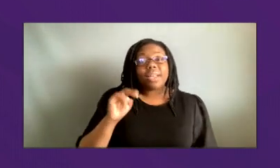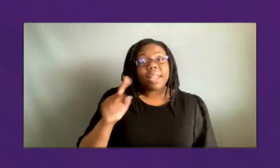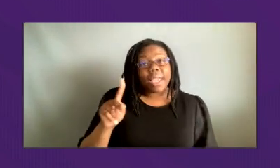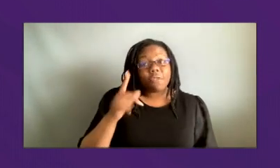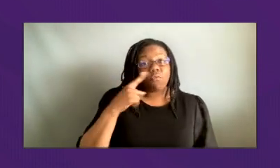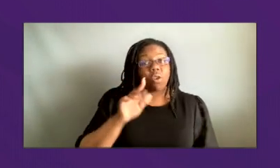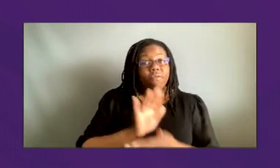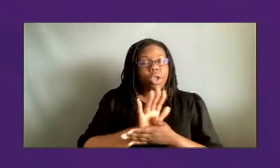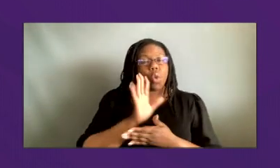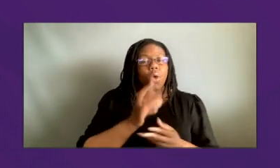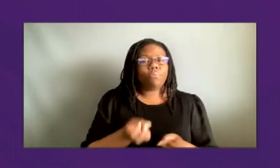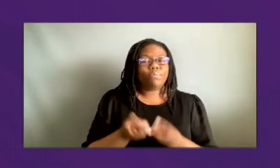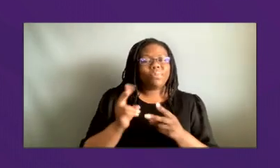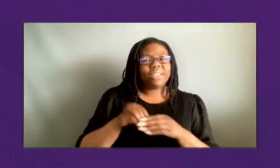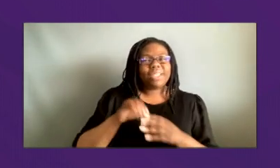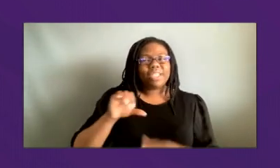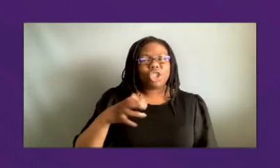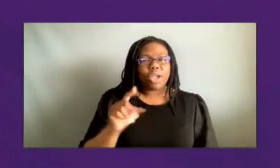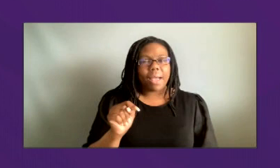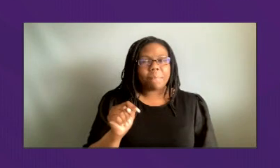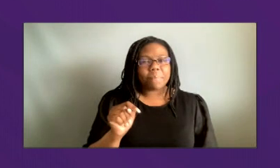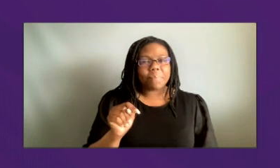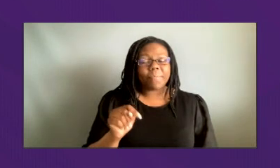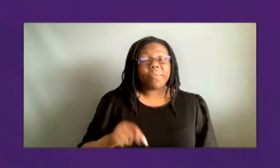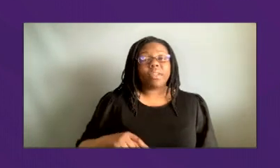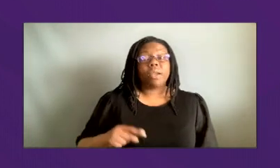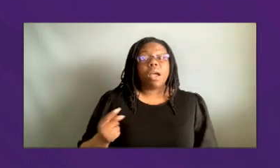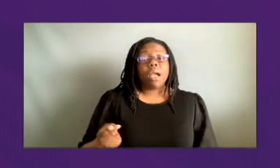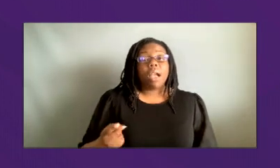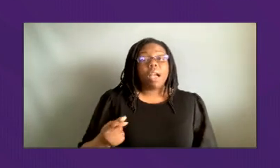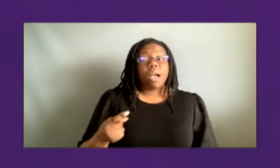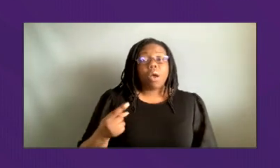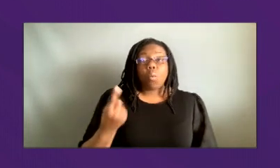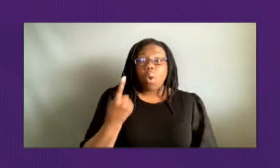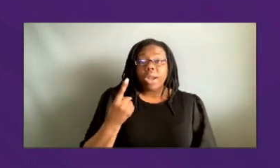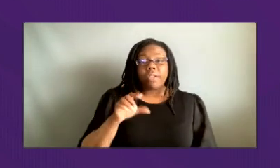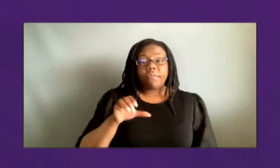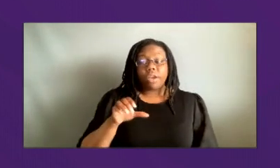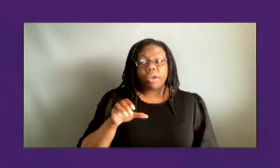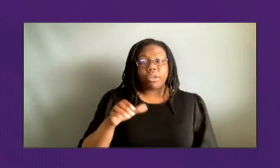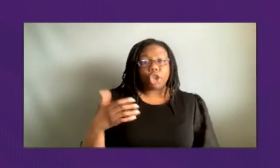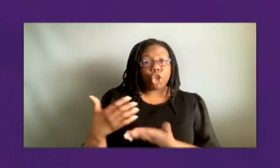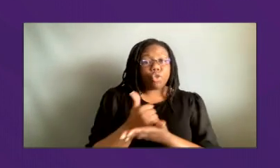narrated by one of the Americans exhibition curators, Paul Chaat Smith, who is Comanche.